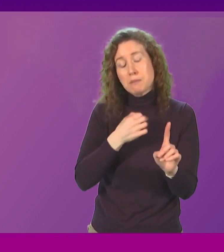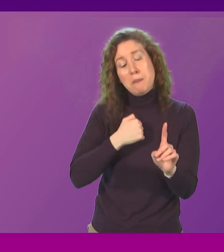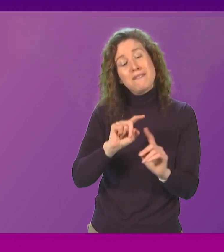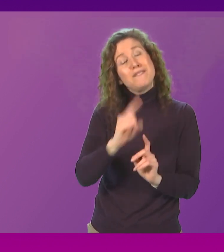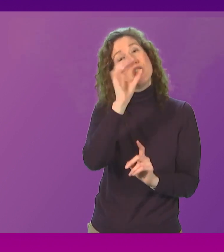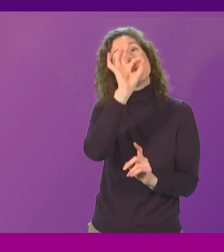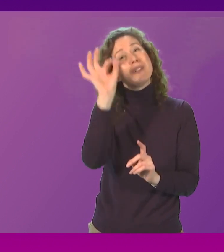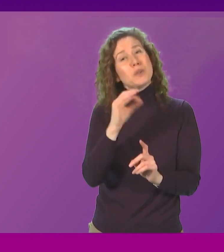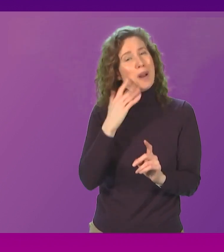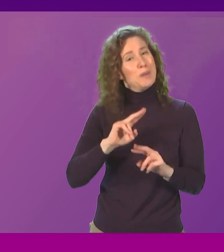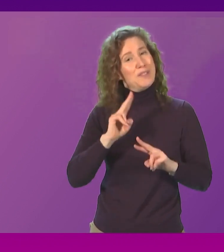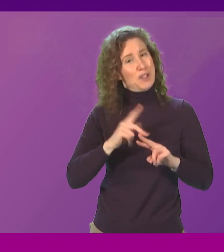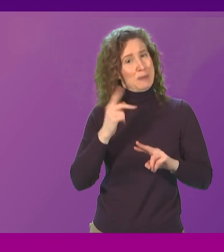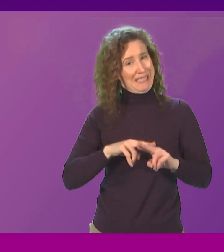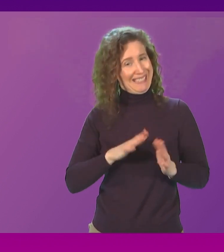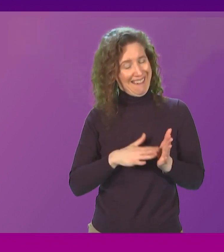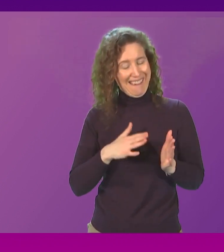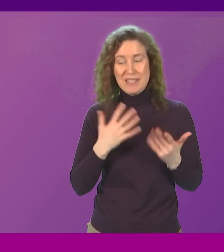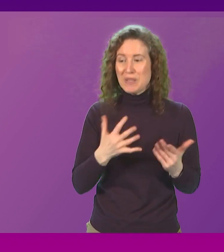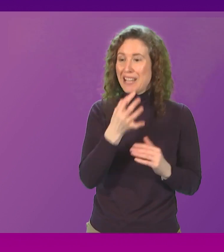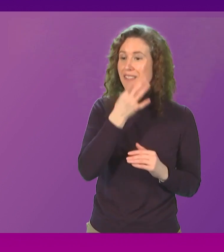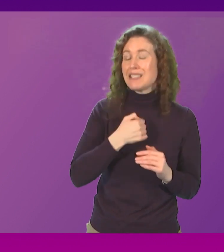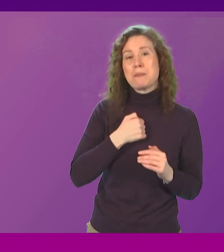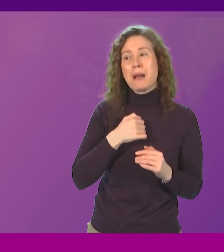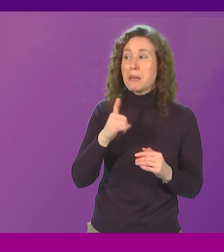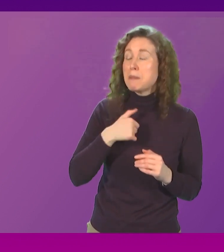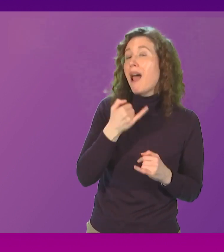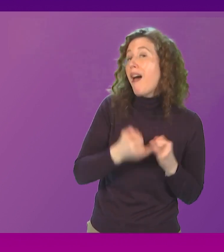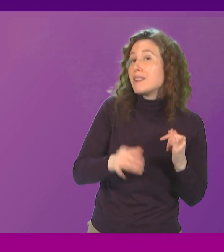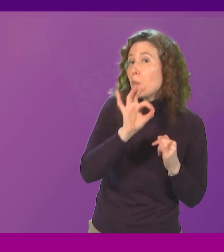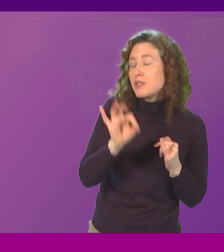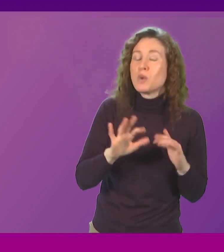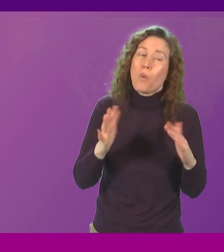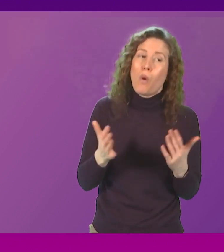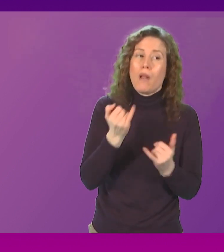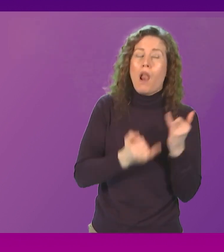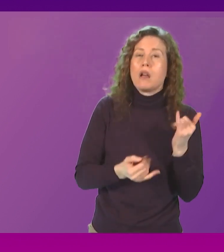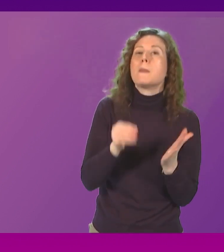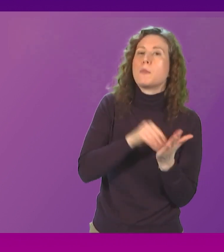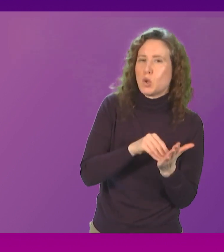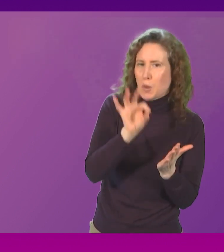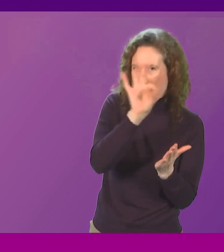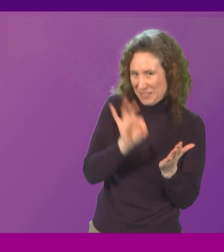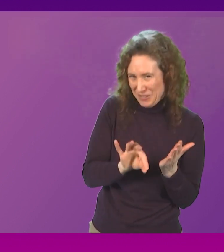as First Minister, and she is today asking me—if not the final question—the final scheduled one on the order paper.